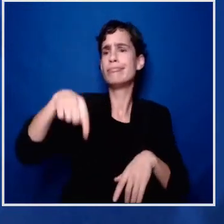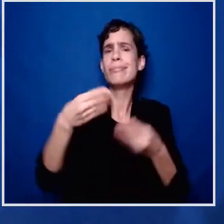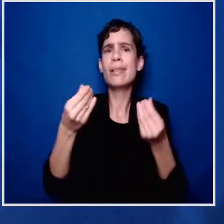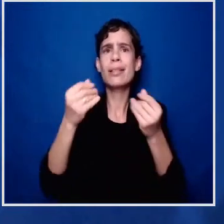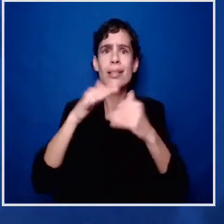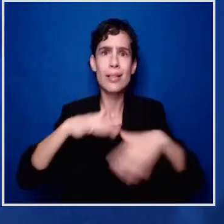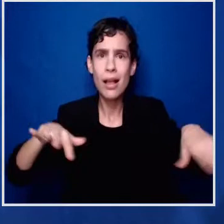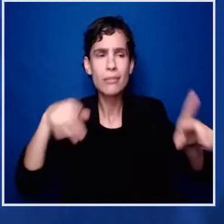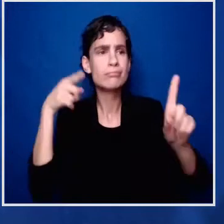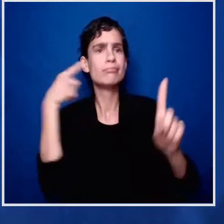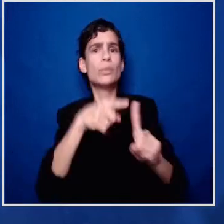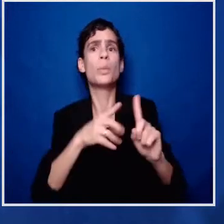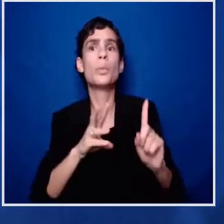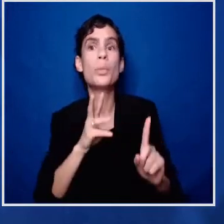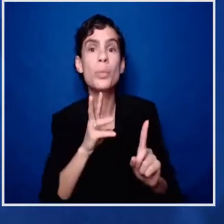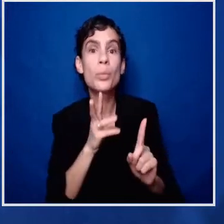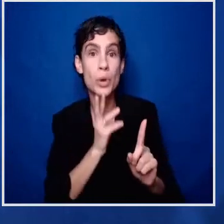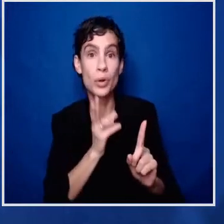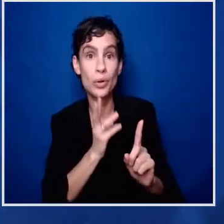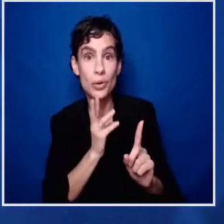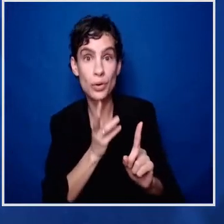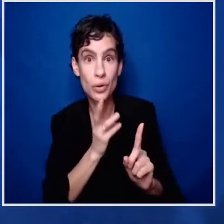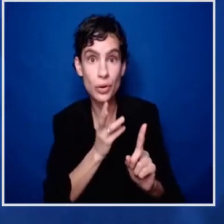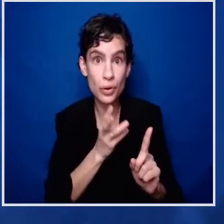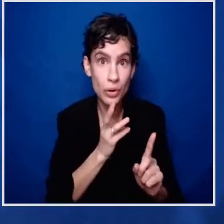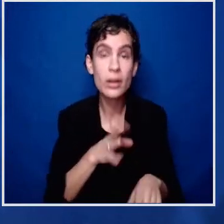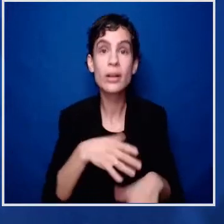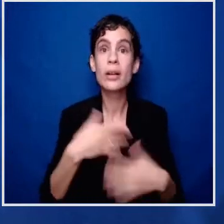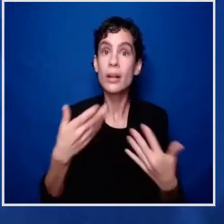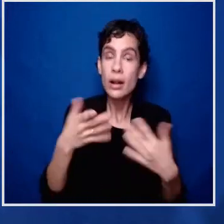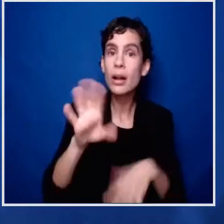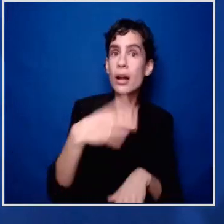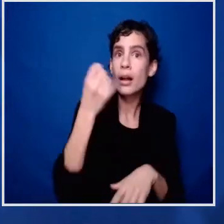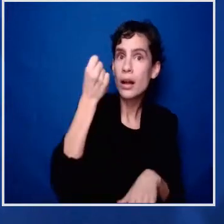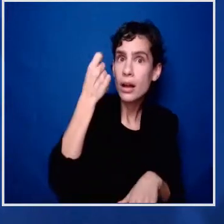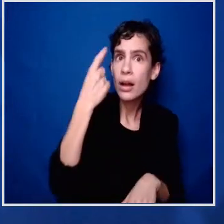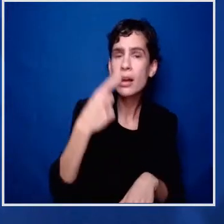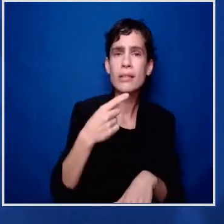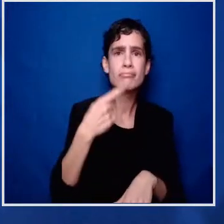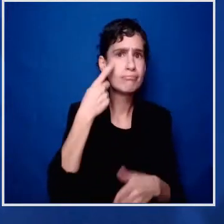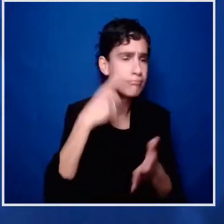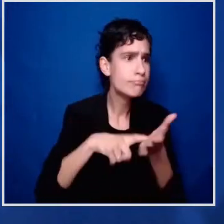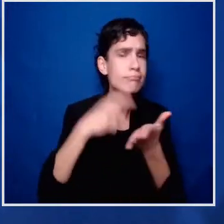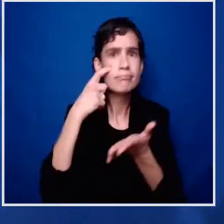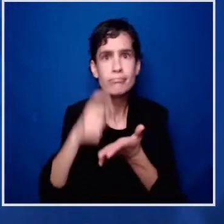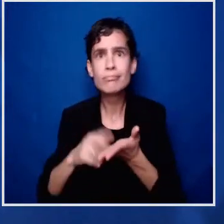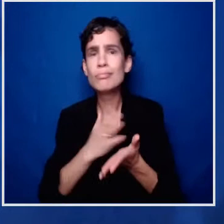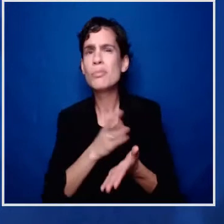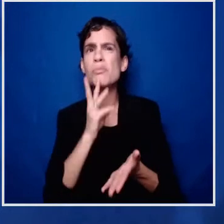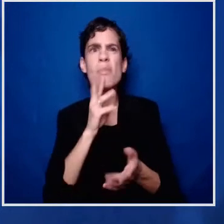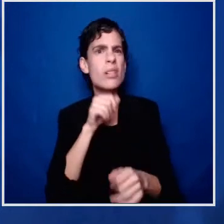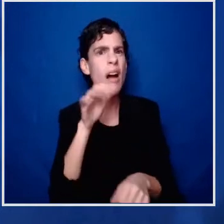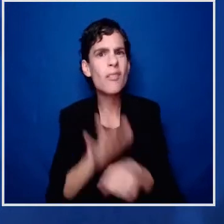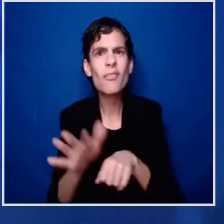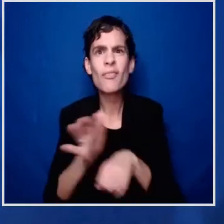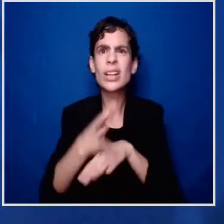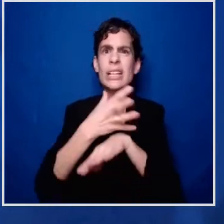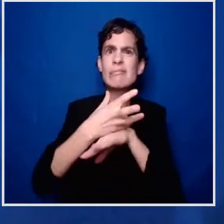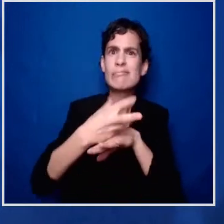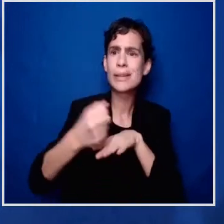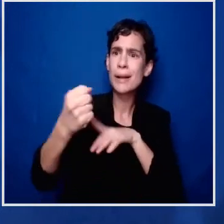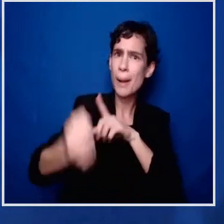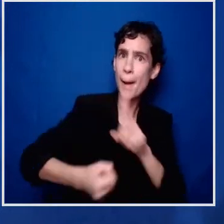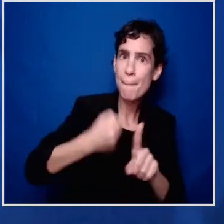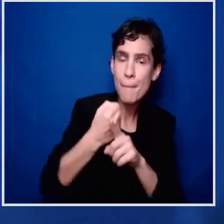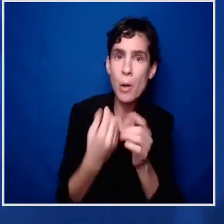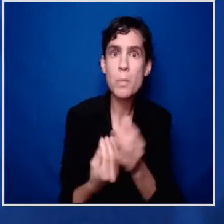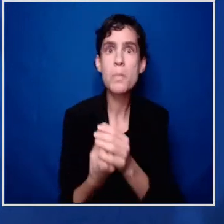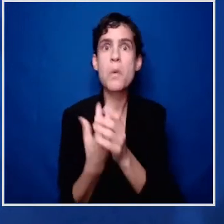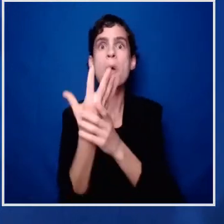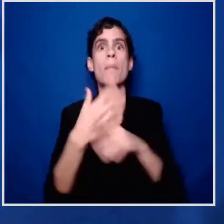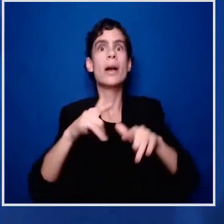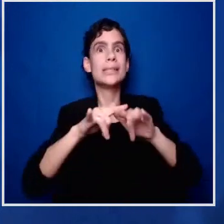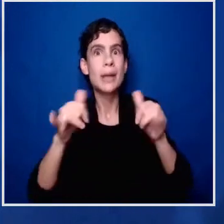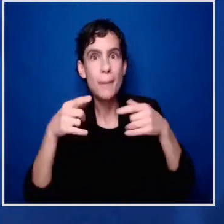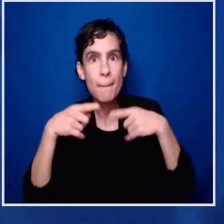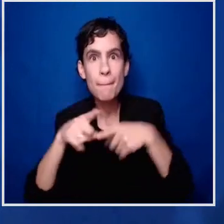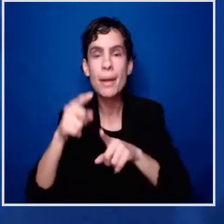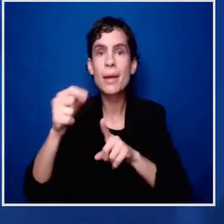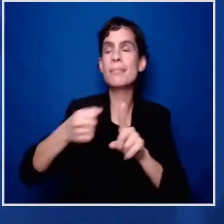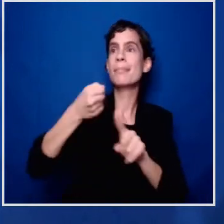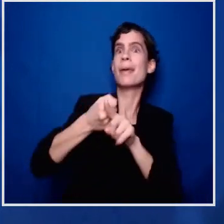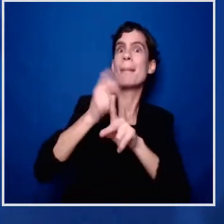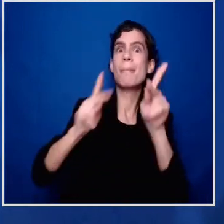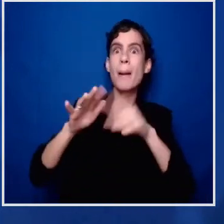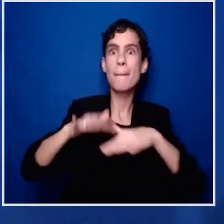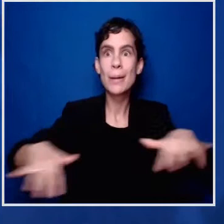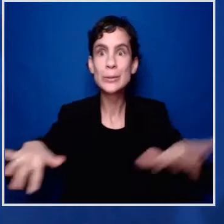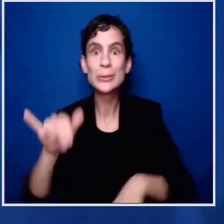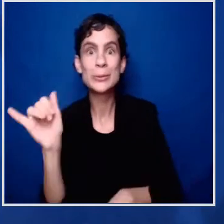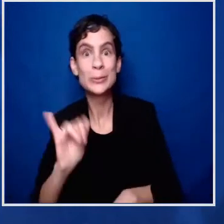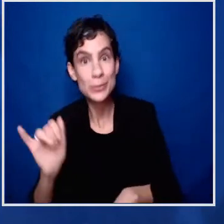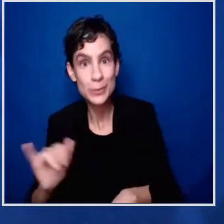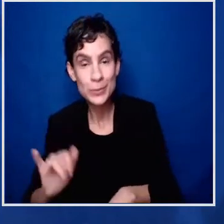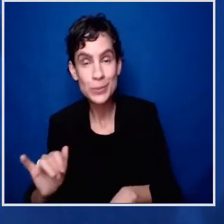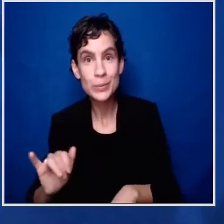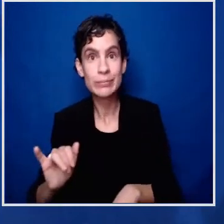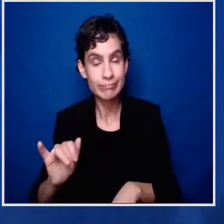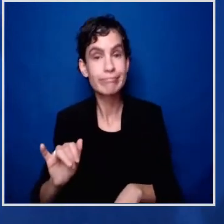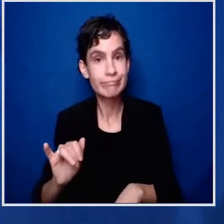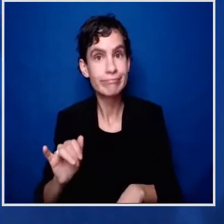BEFORE THAT, ACTIVITIES HAD